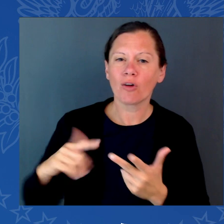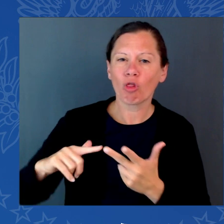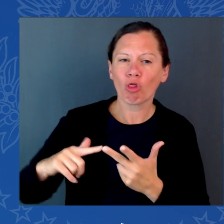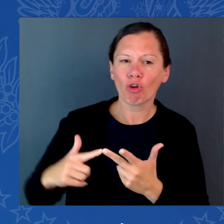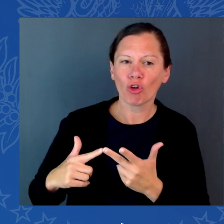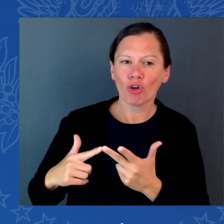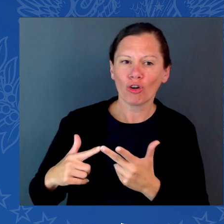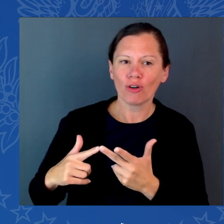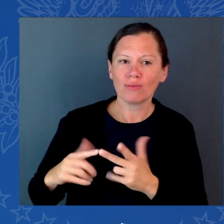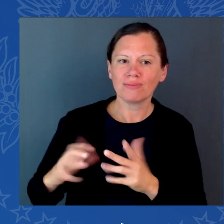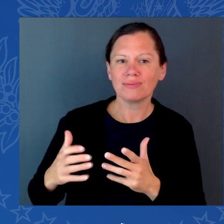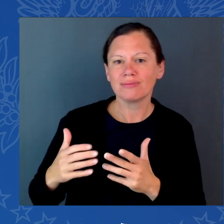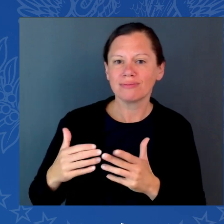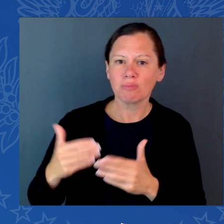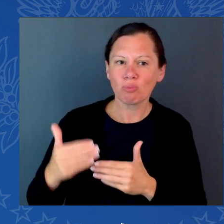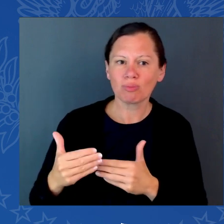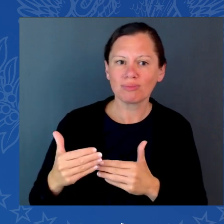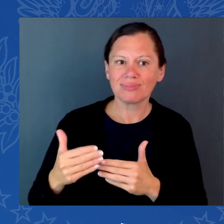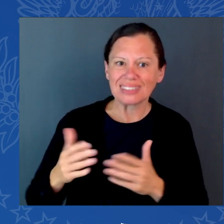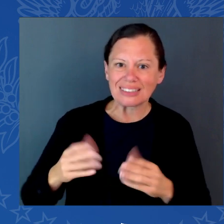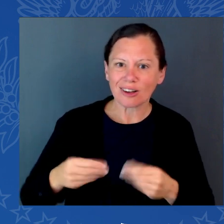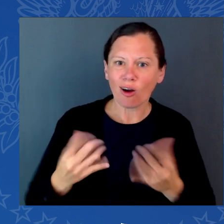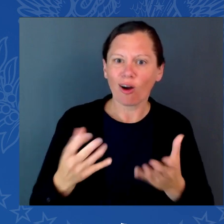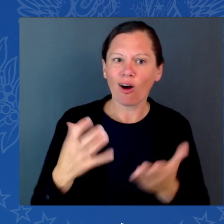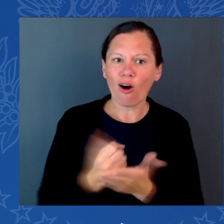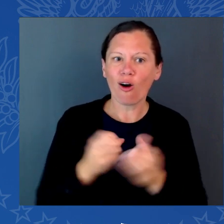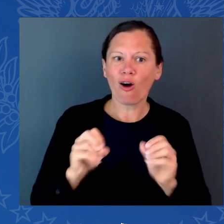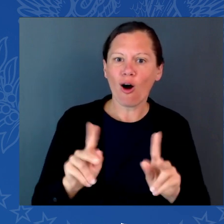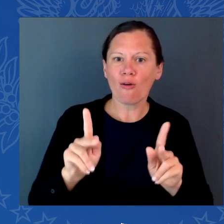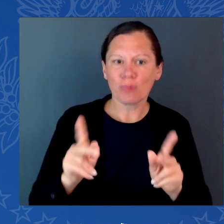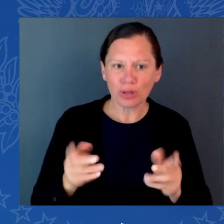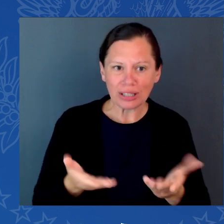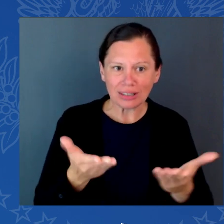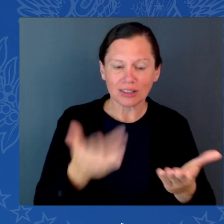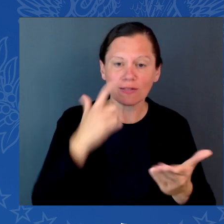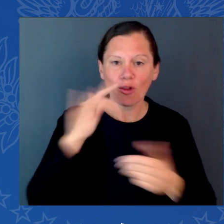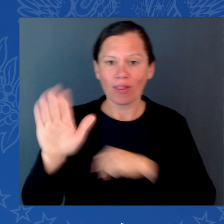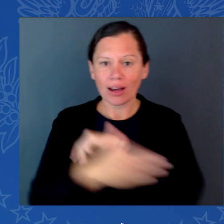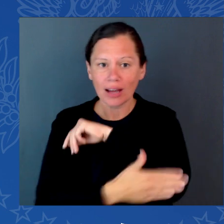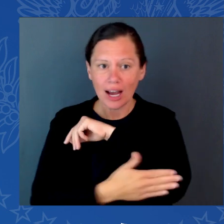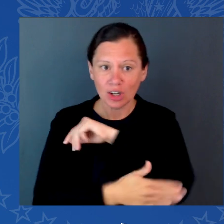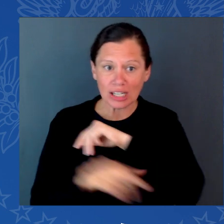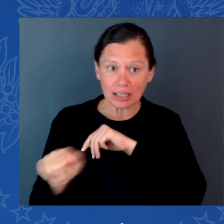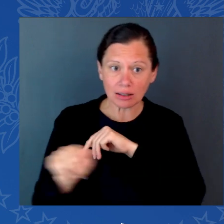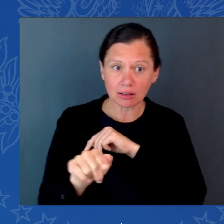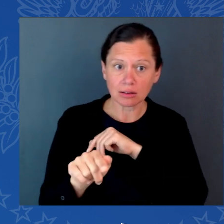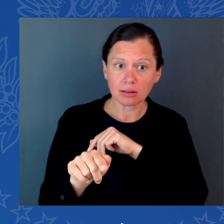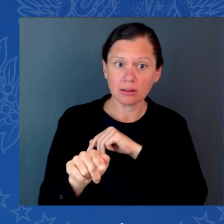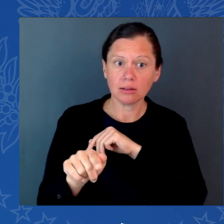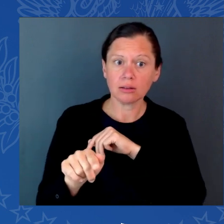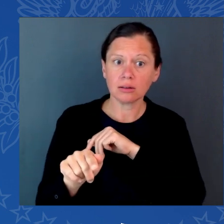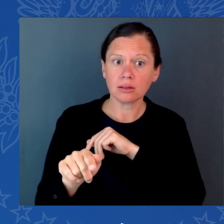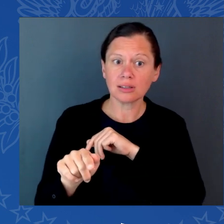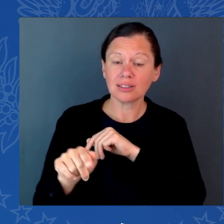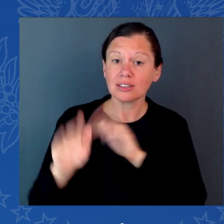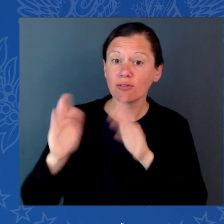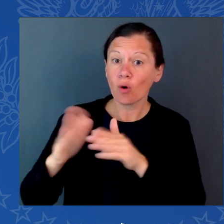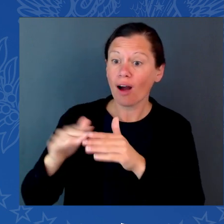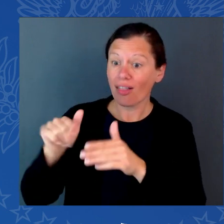to manufacturing to different countries and to cooperate very actively on building these roads,